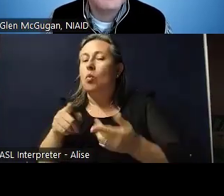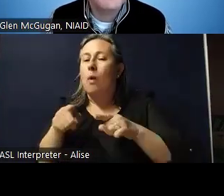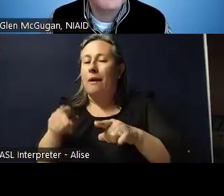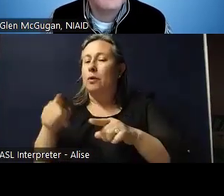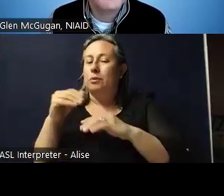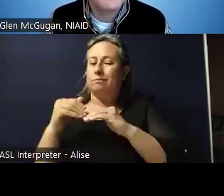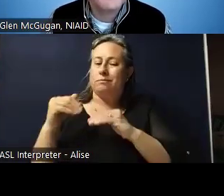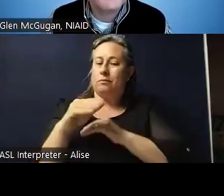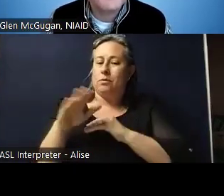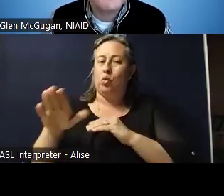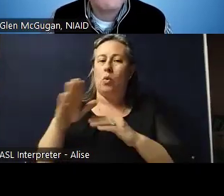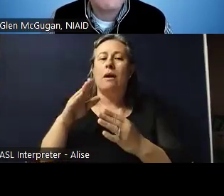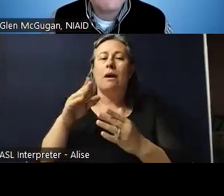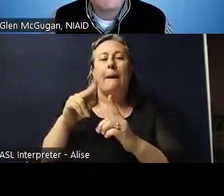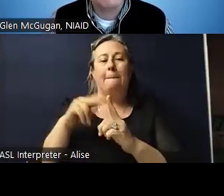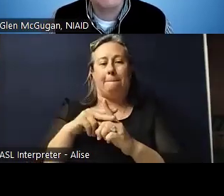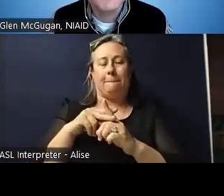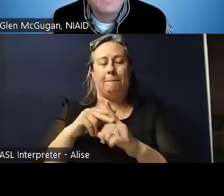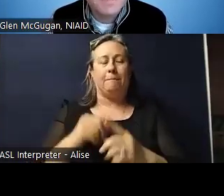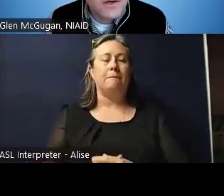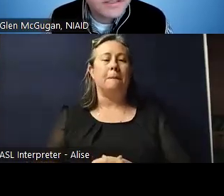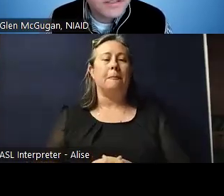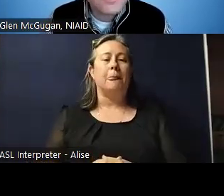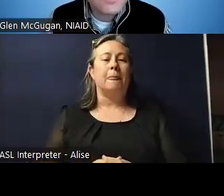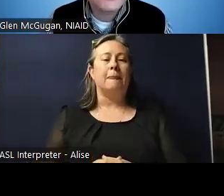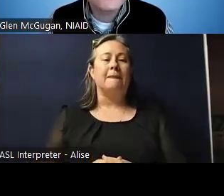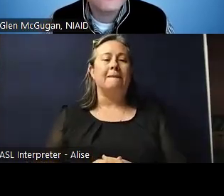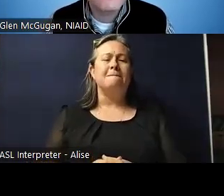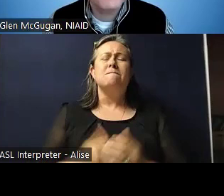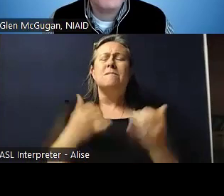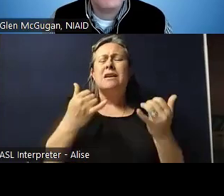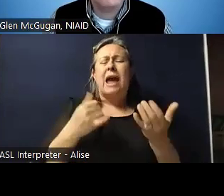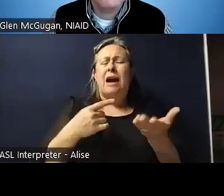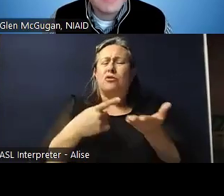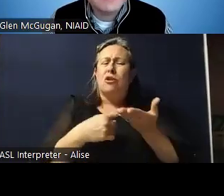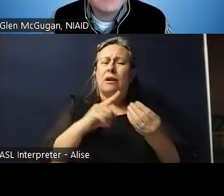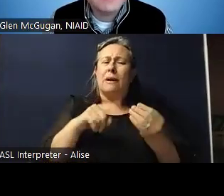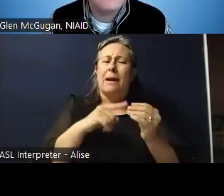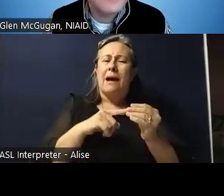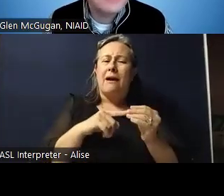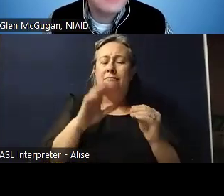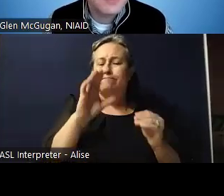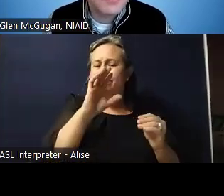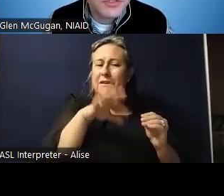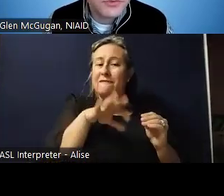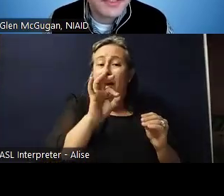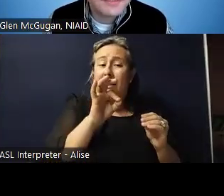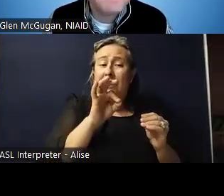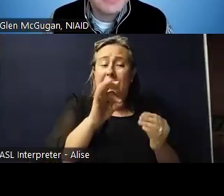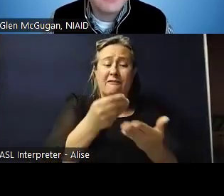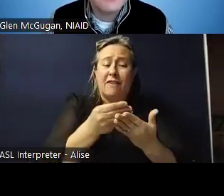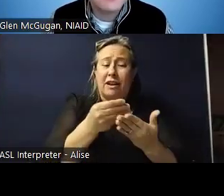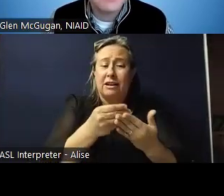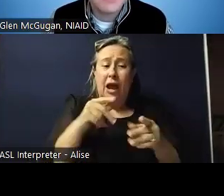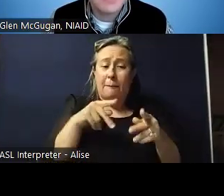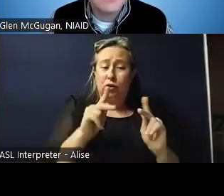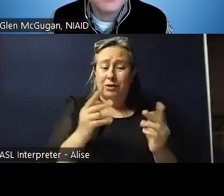All right. So let's talk just for a moment about finding a funding opportunity here at the NIH.